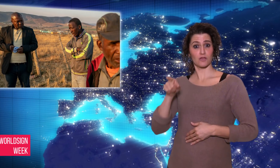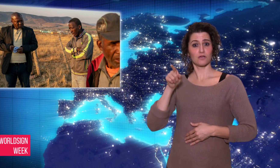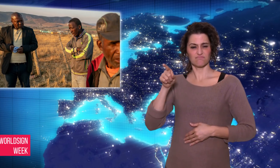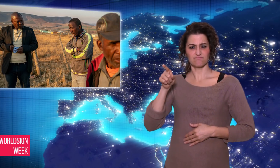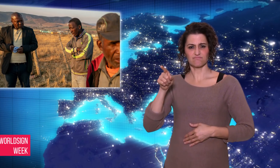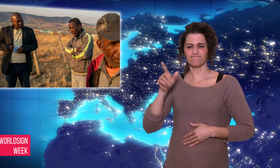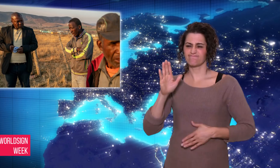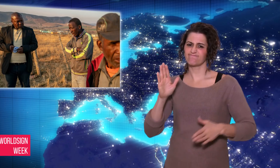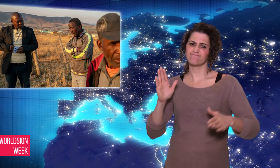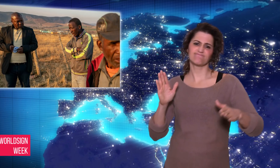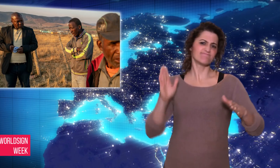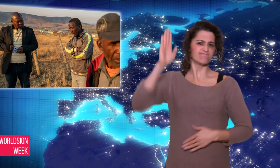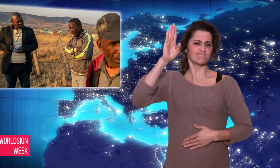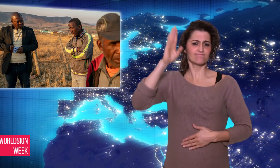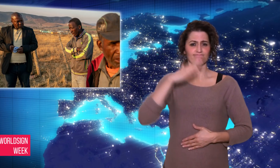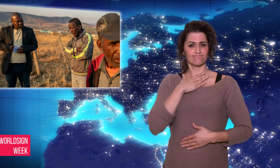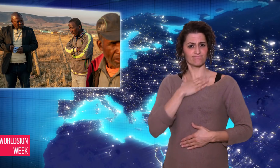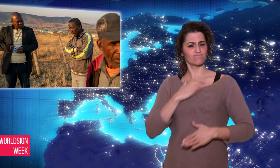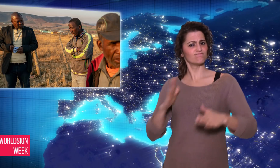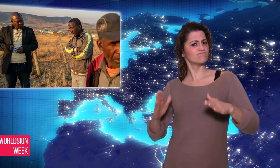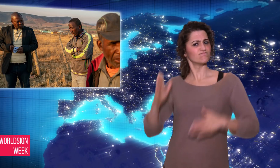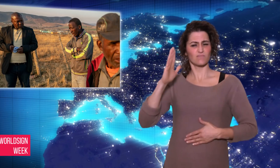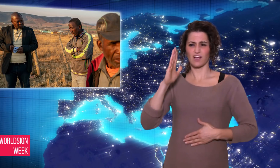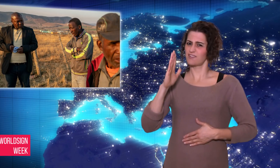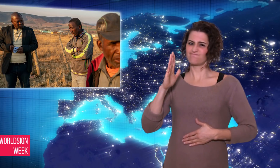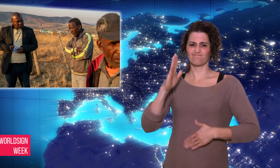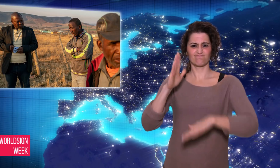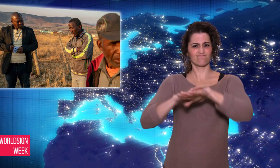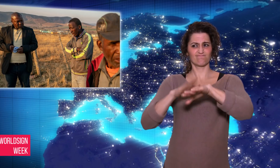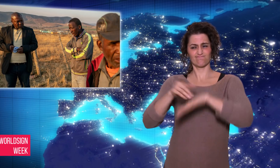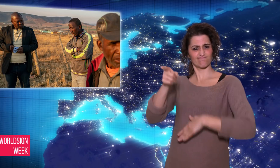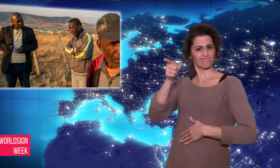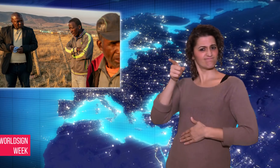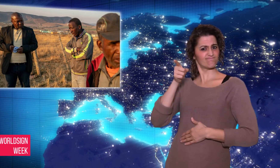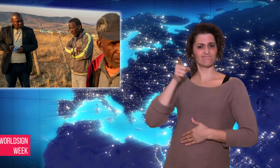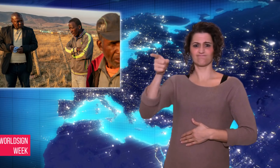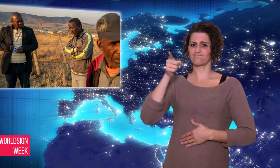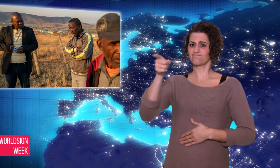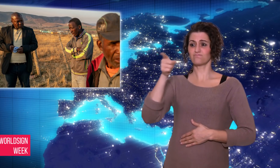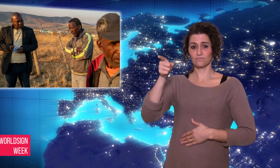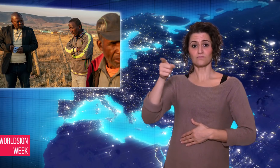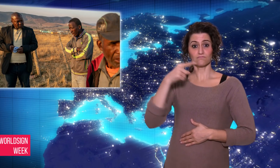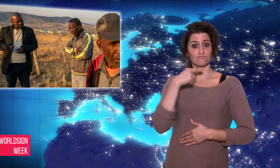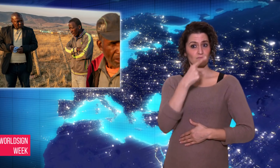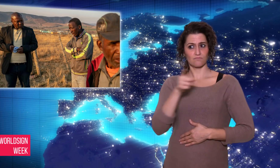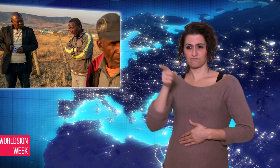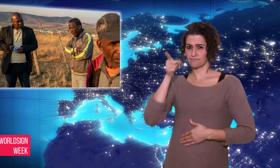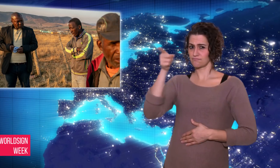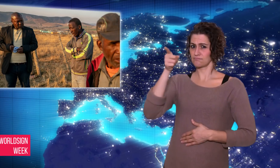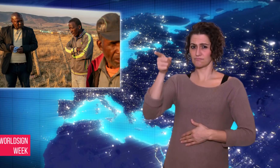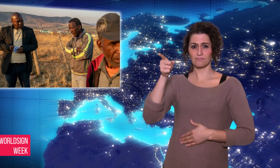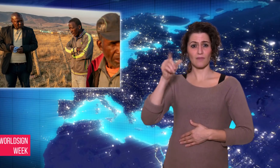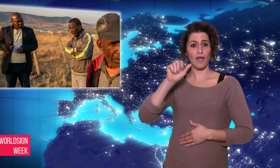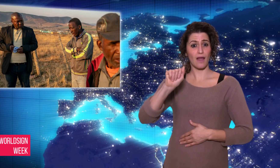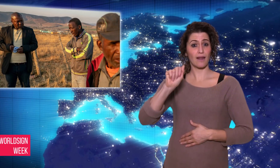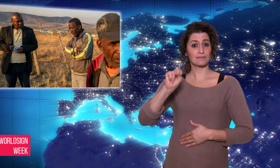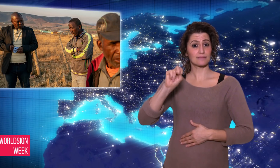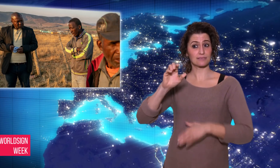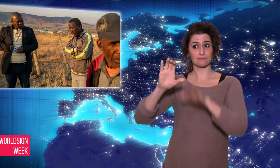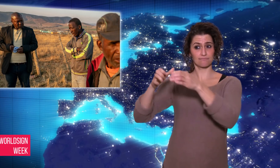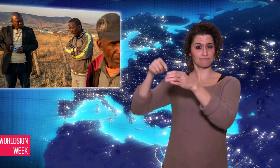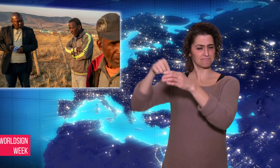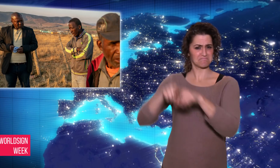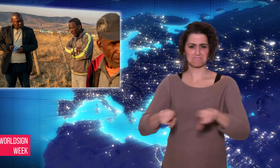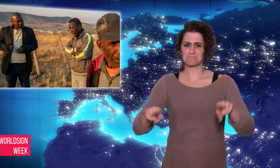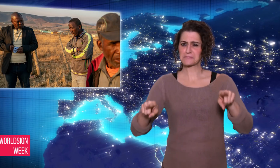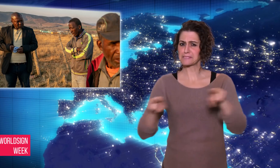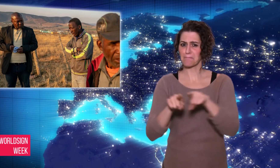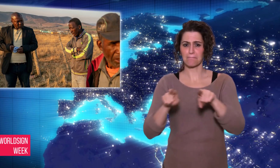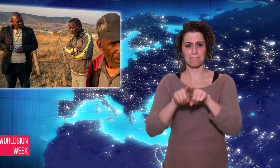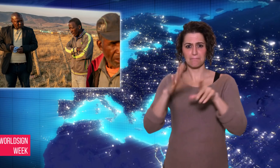political murders have become a